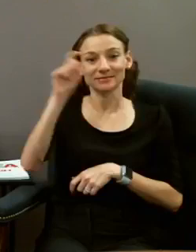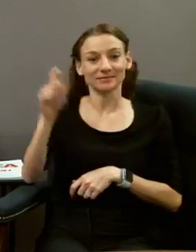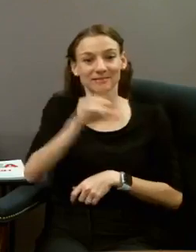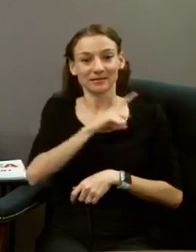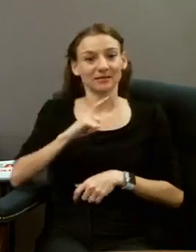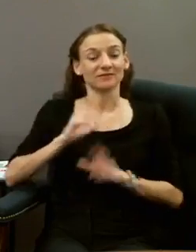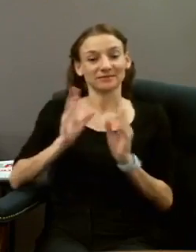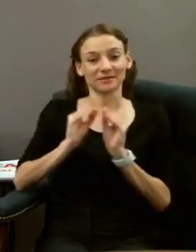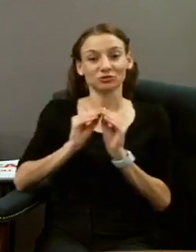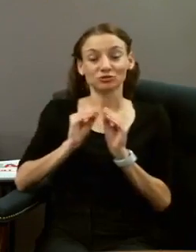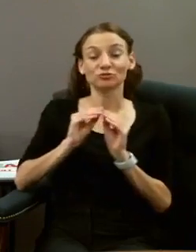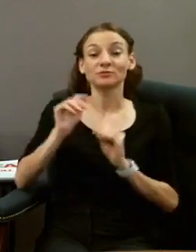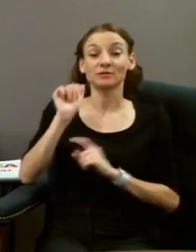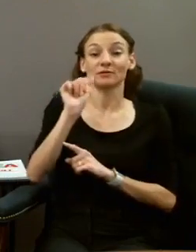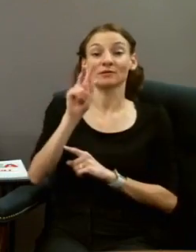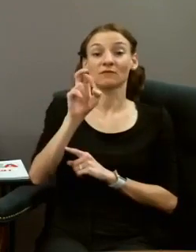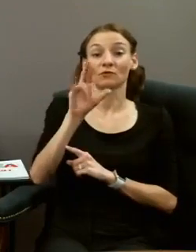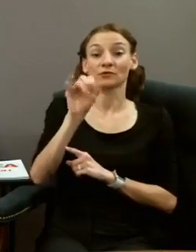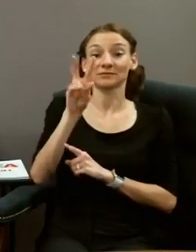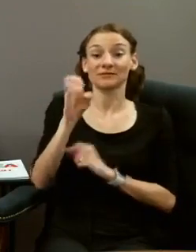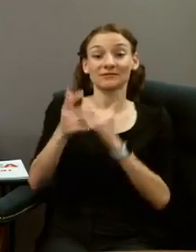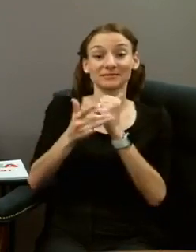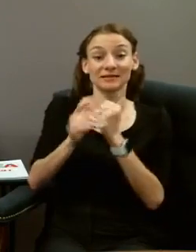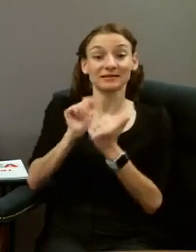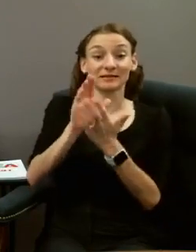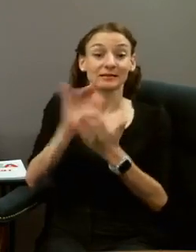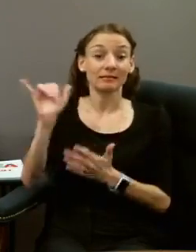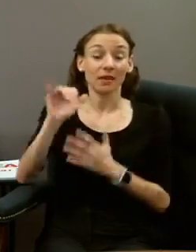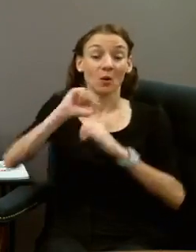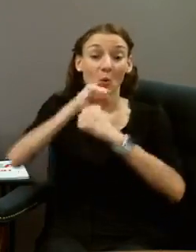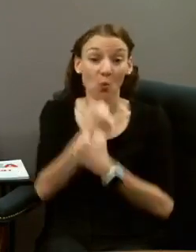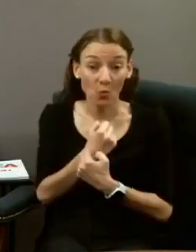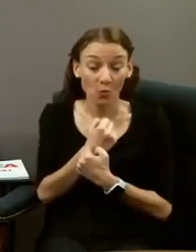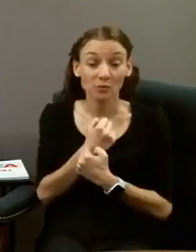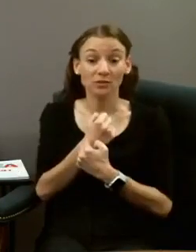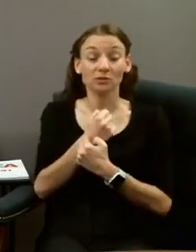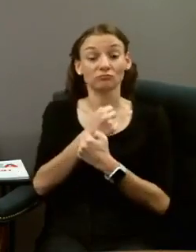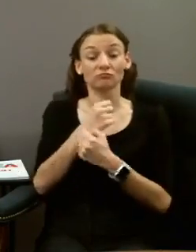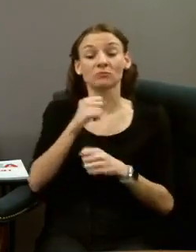such as holding and restraining a student, going so far as to pepper spray them,